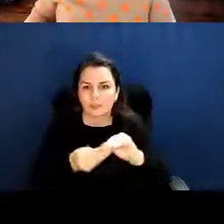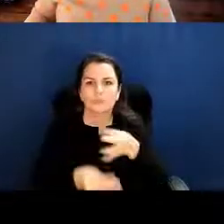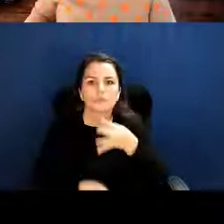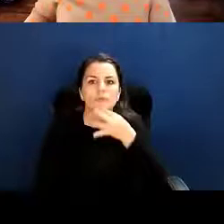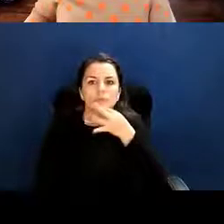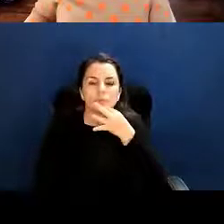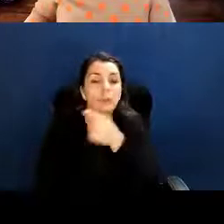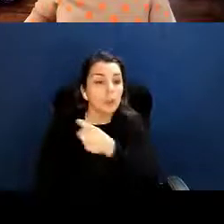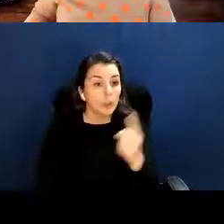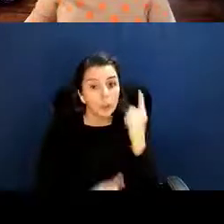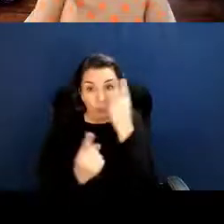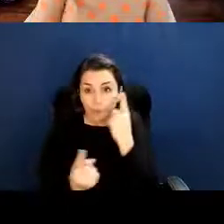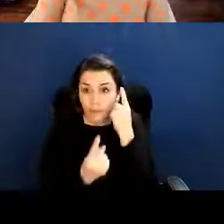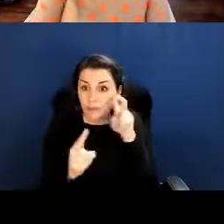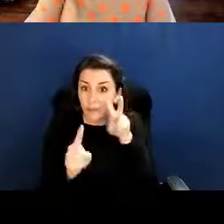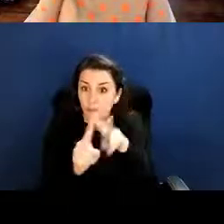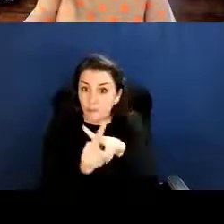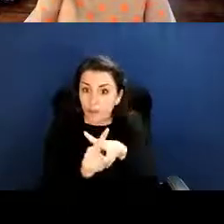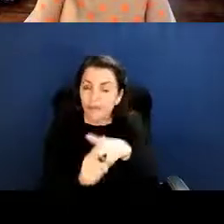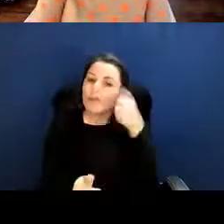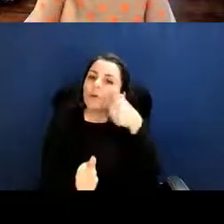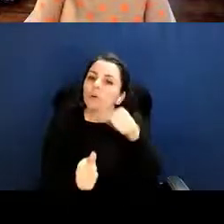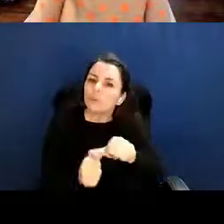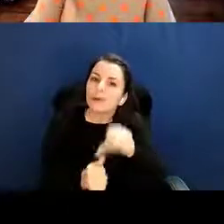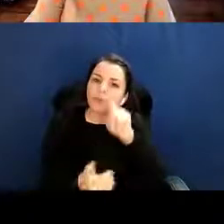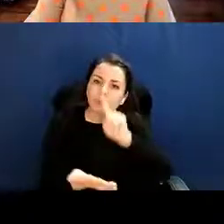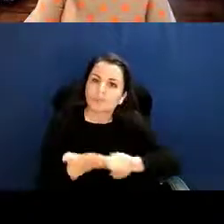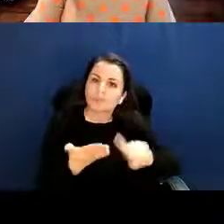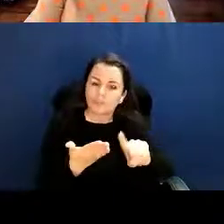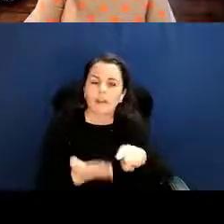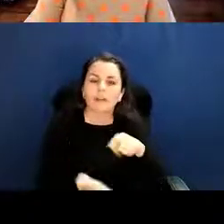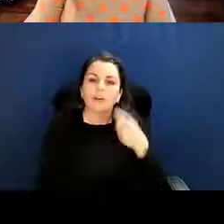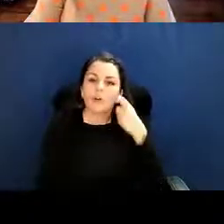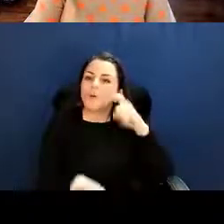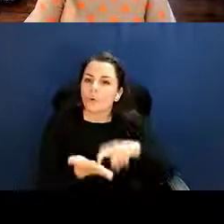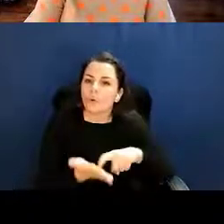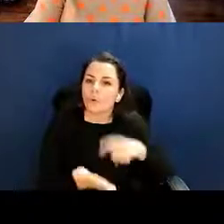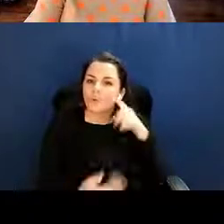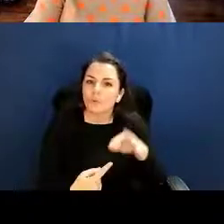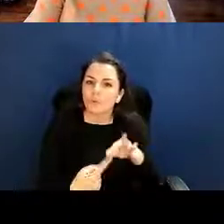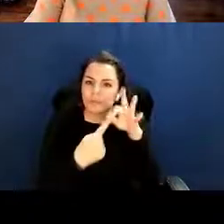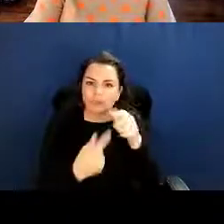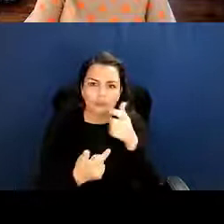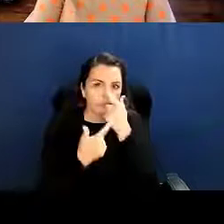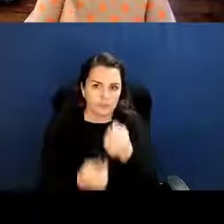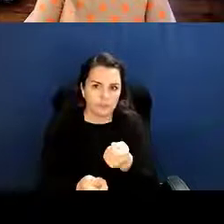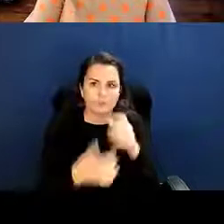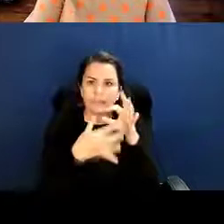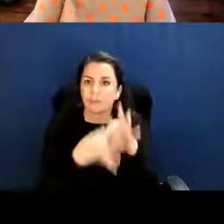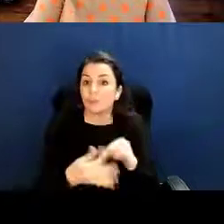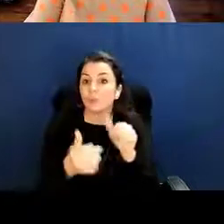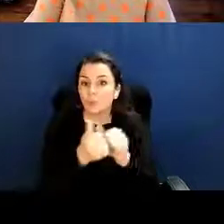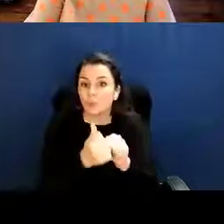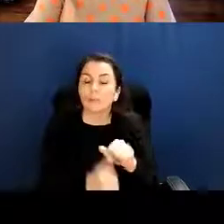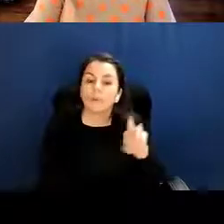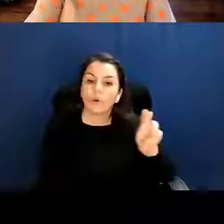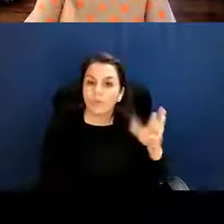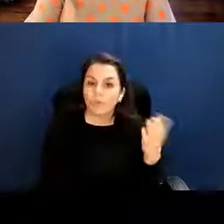be sure to check the Notices of Special Interests that are associated with the R15, which are linked from the AREA and REAP FOAs.